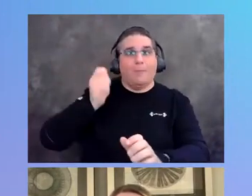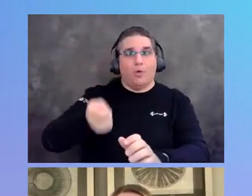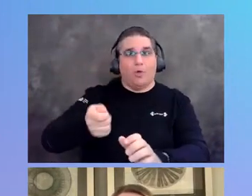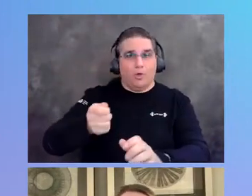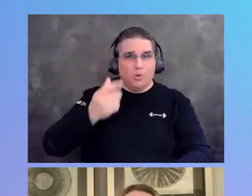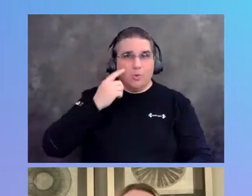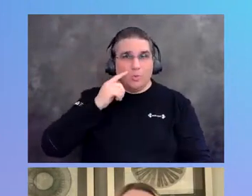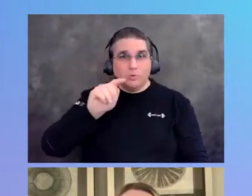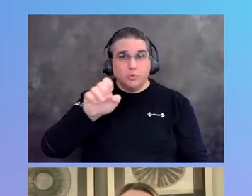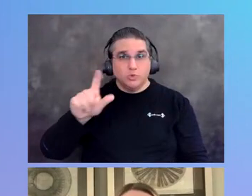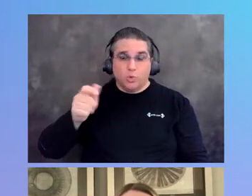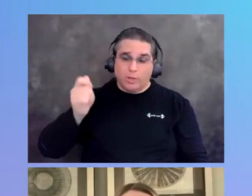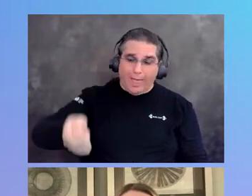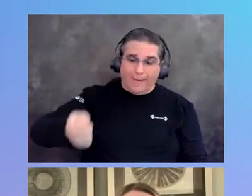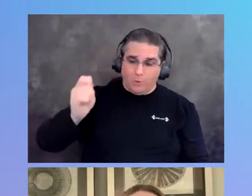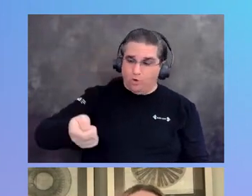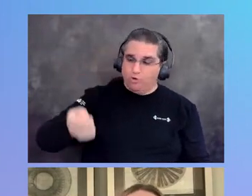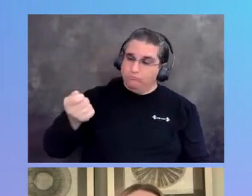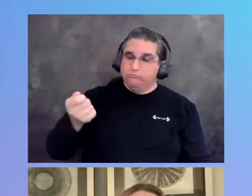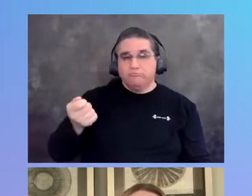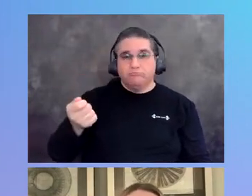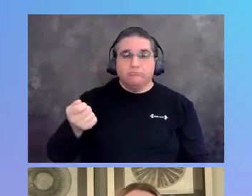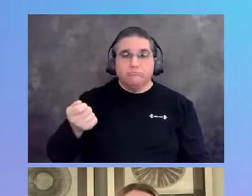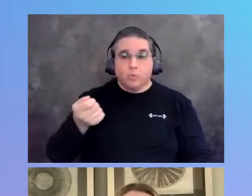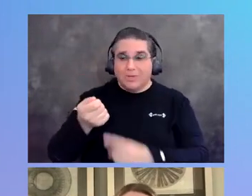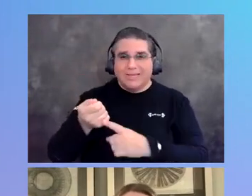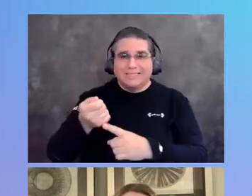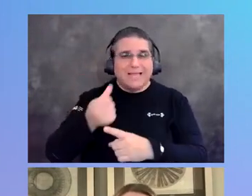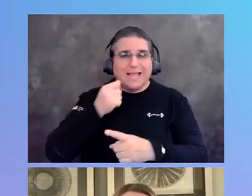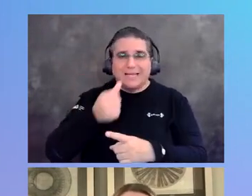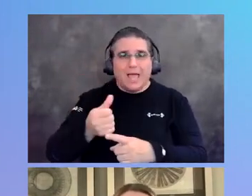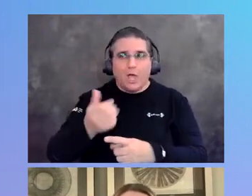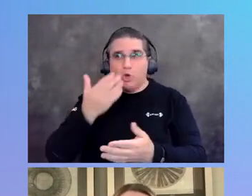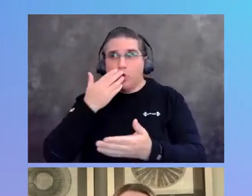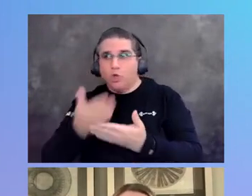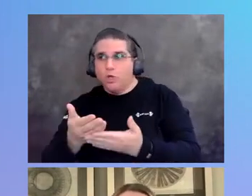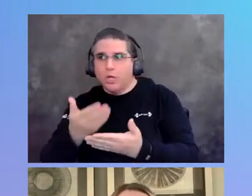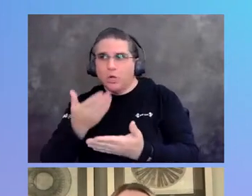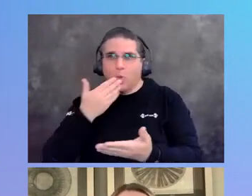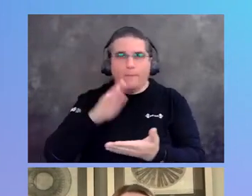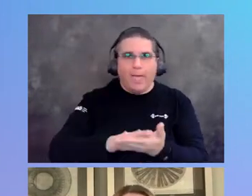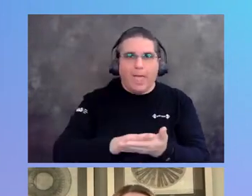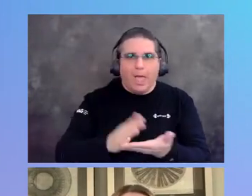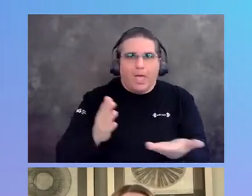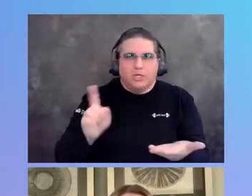And a hammer. And this isn't as a tool isn't inherently good or